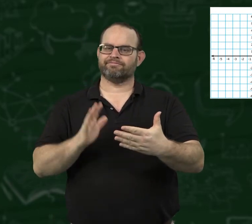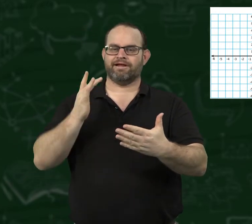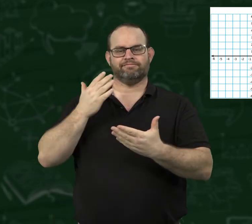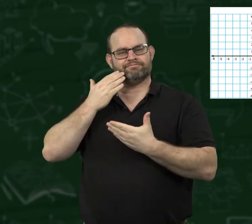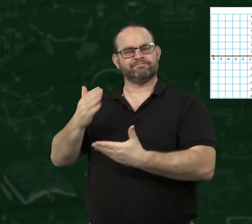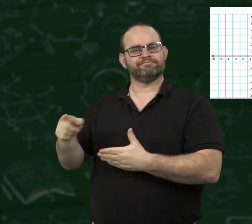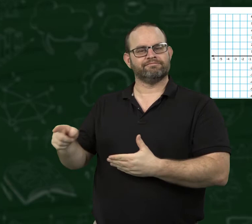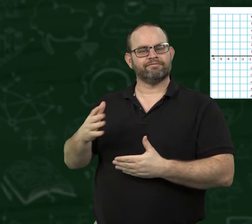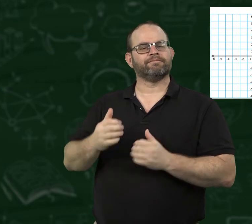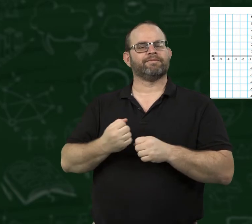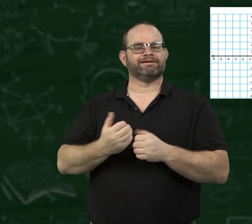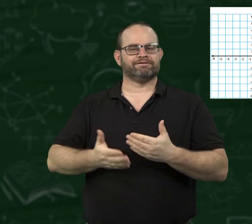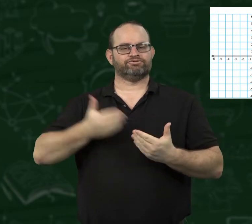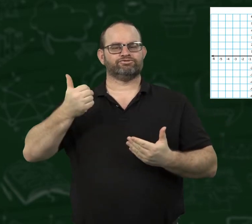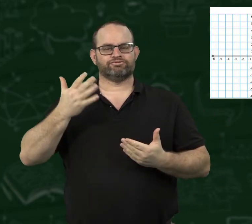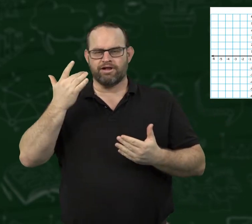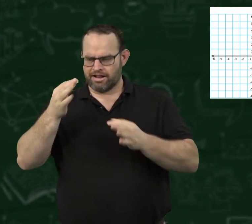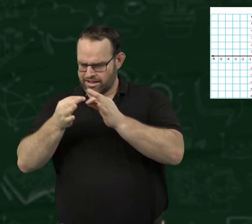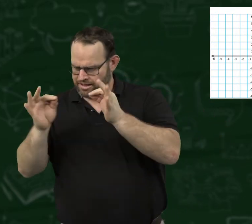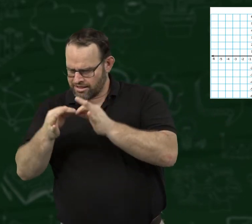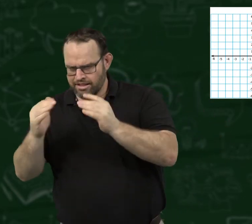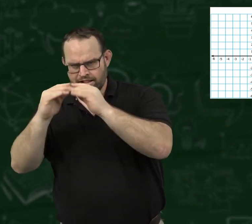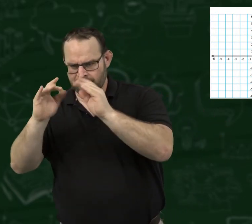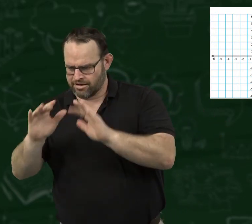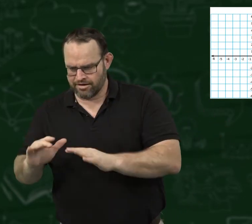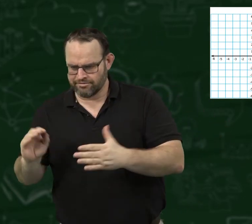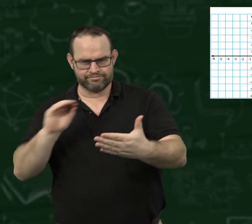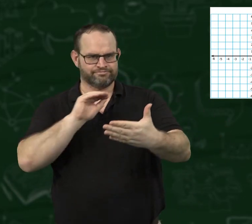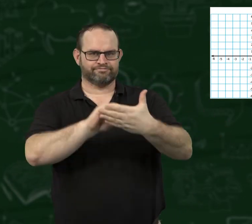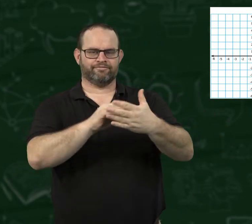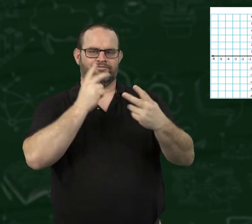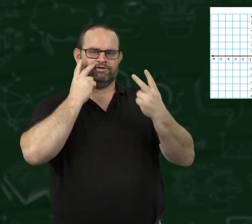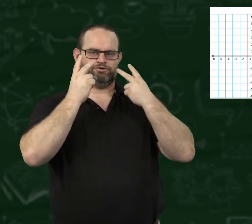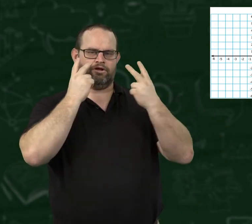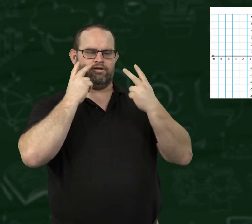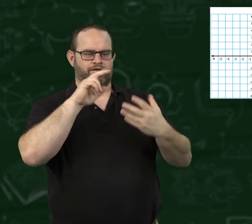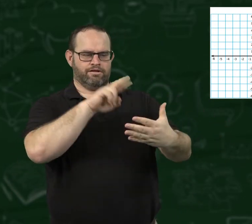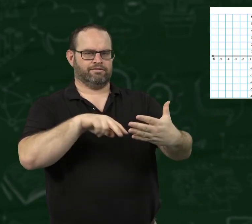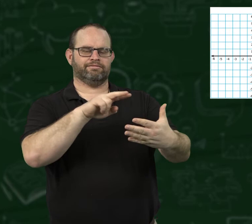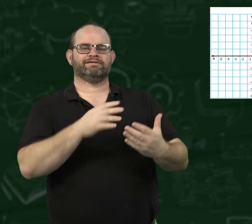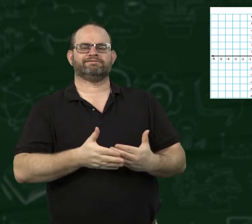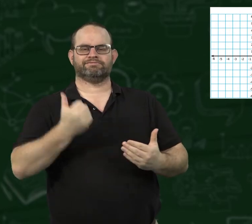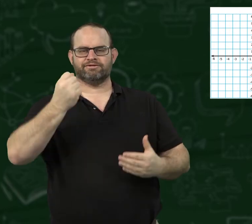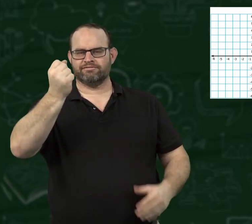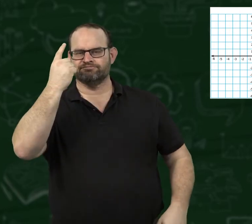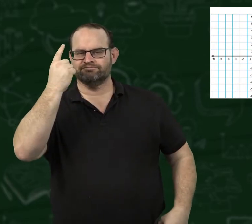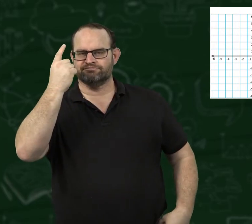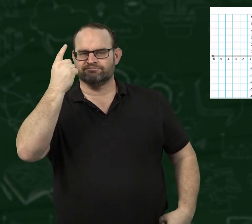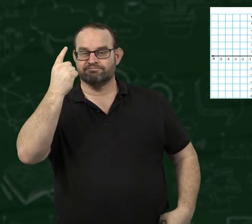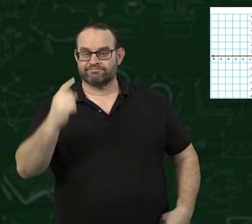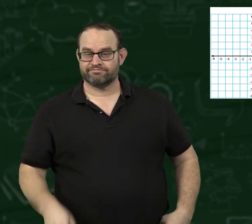We can thank Descartes for making math easier by developing something visual and easy to understand.